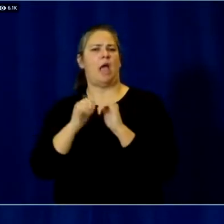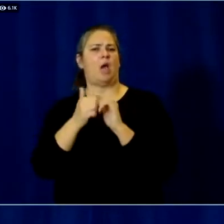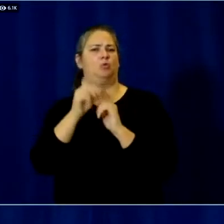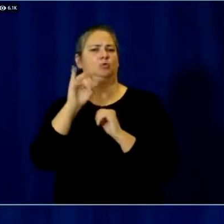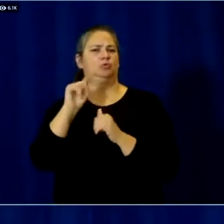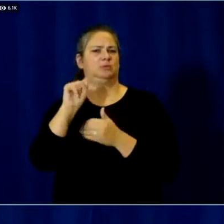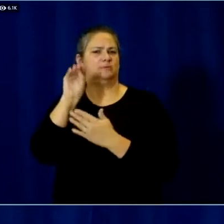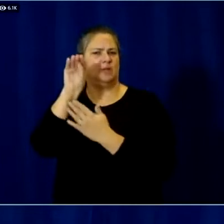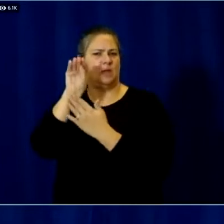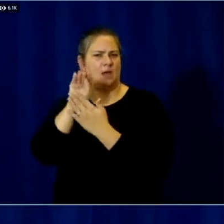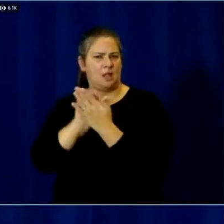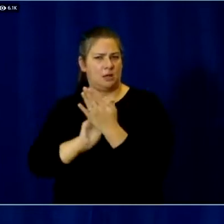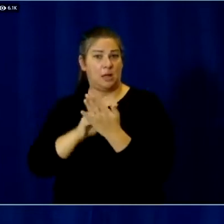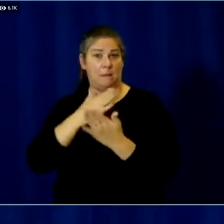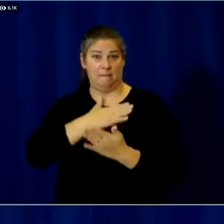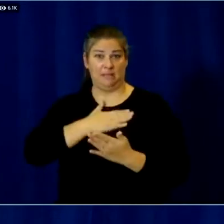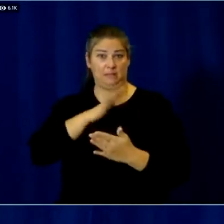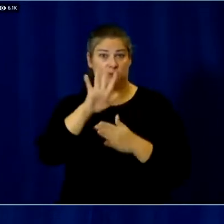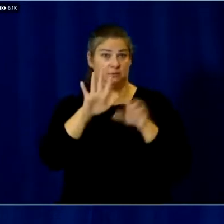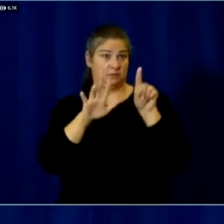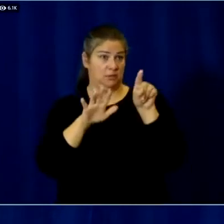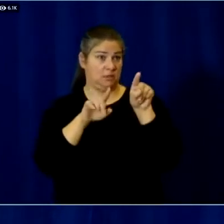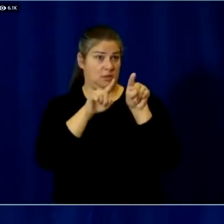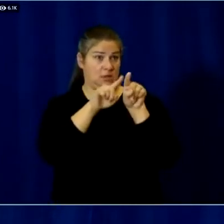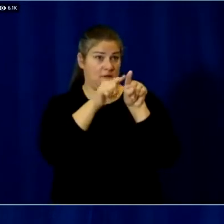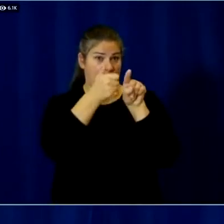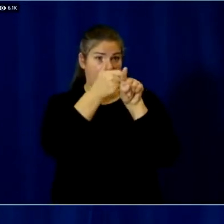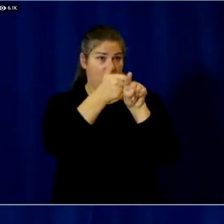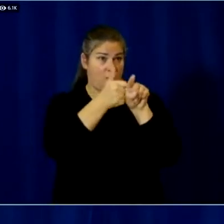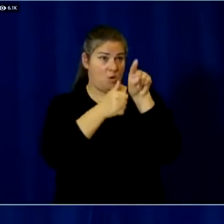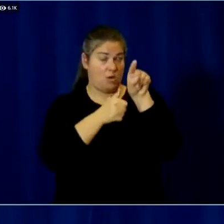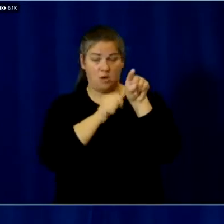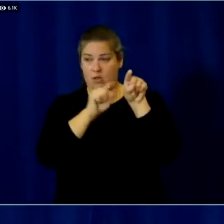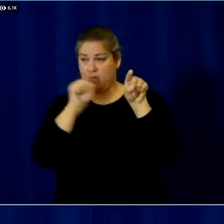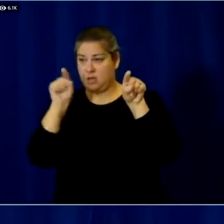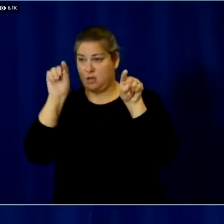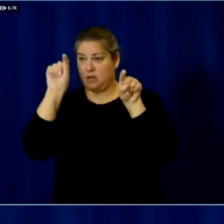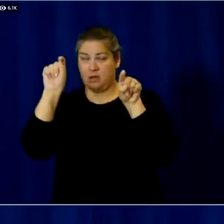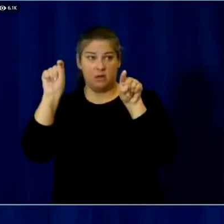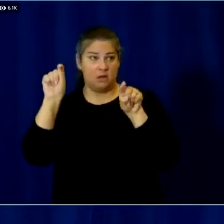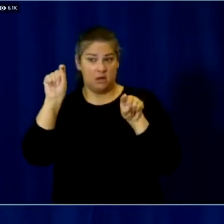these and please follow these to the letter. This is that. Help us help you make sure your vote gets counted.